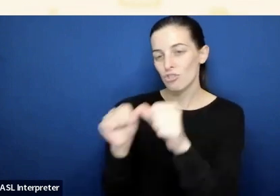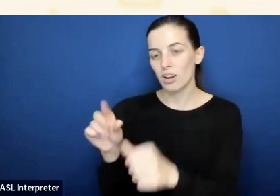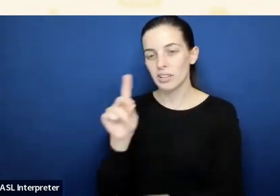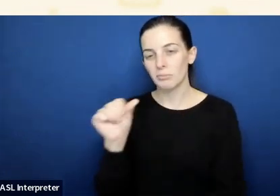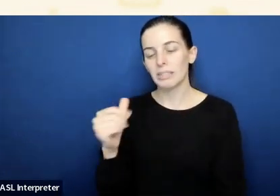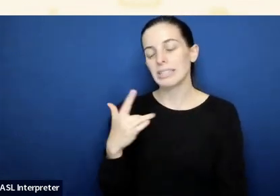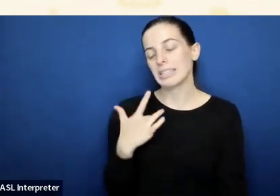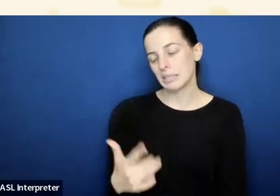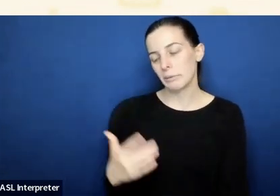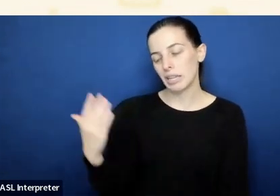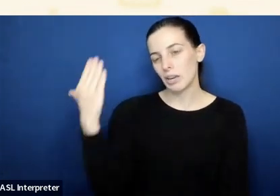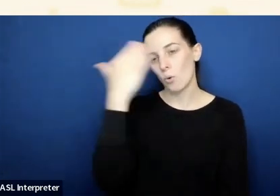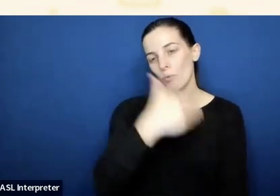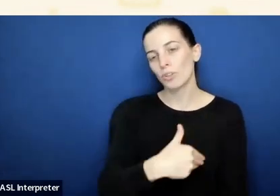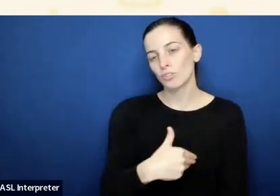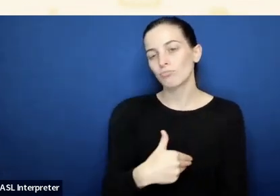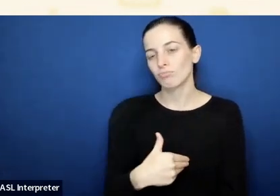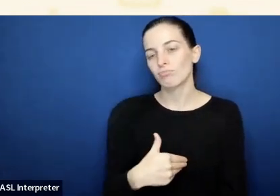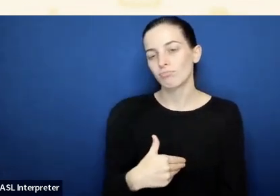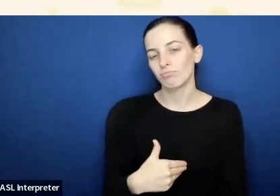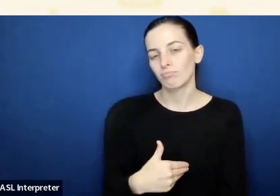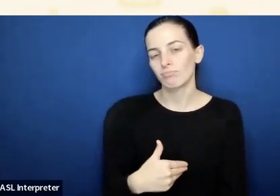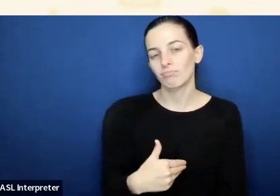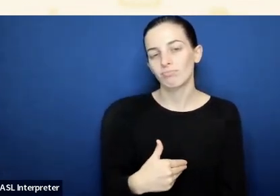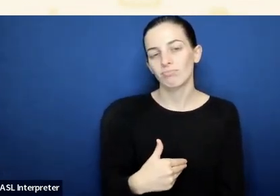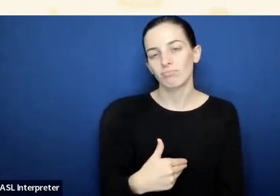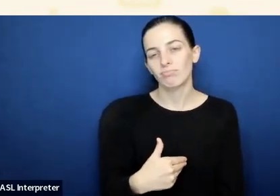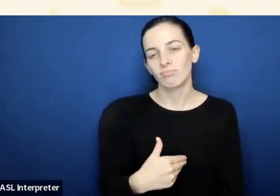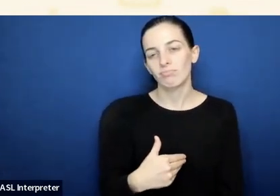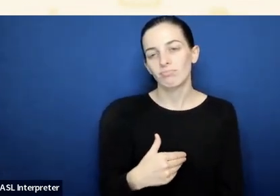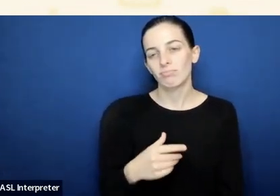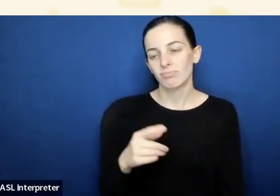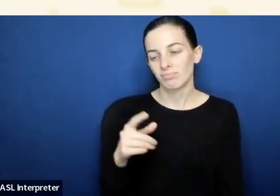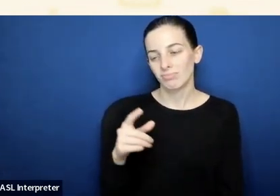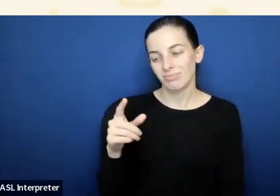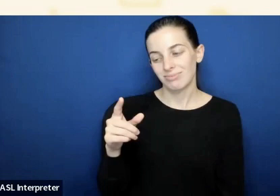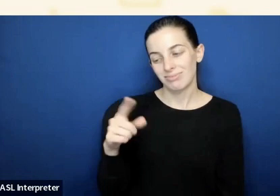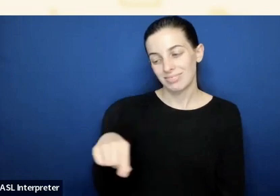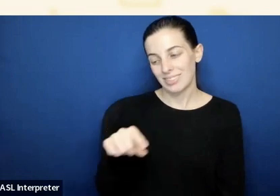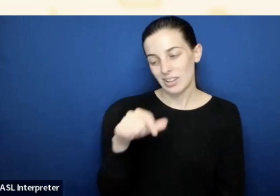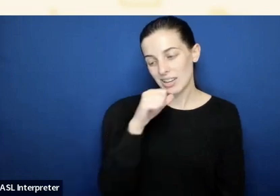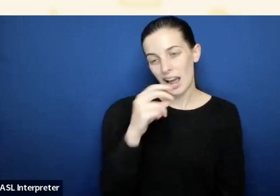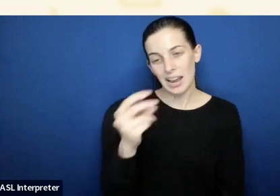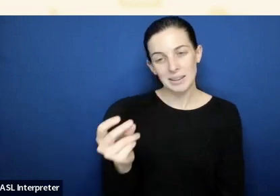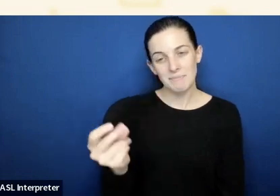And these conditions are not immediately apparent.